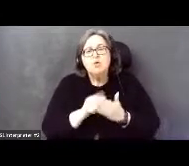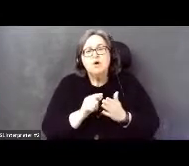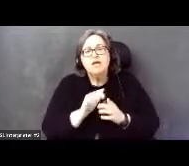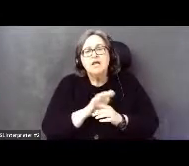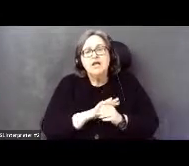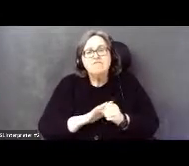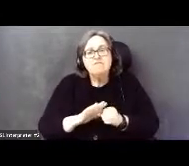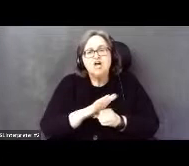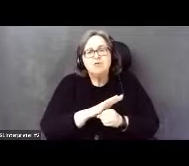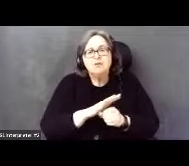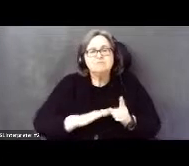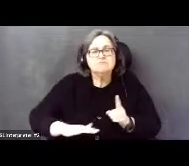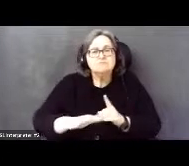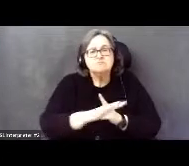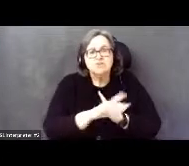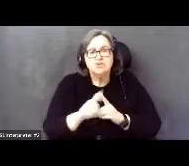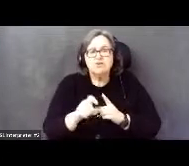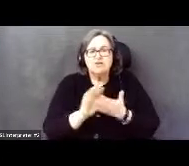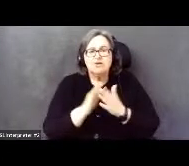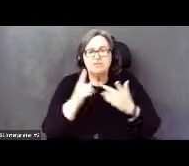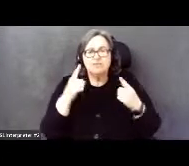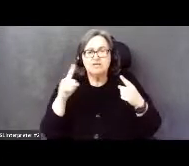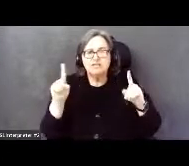do they need to be successful and to